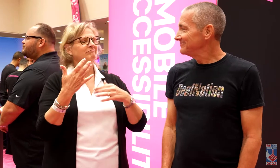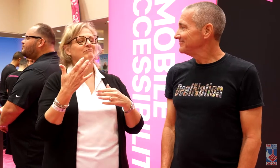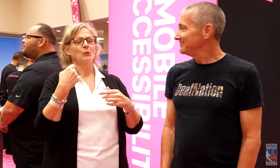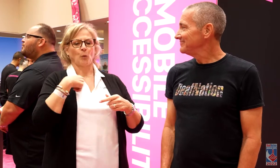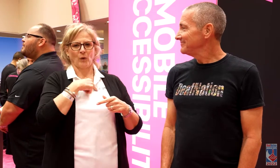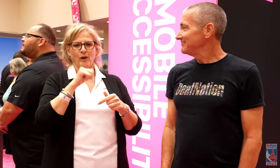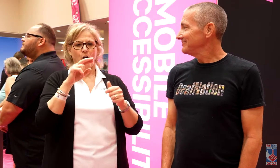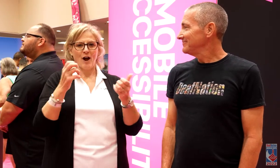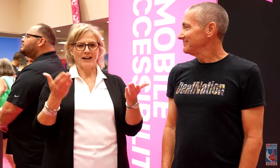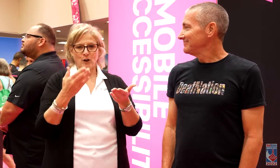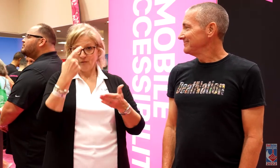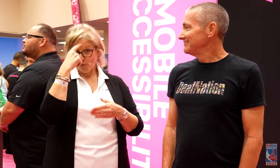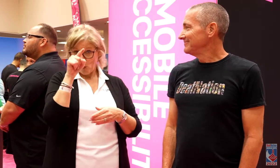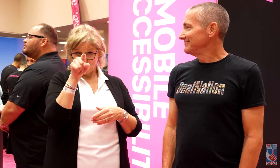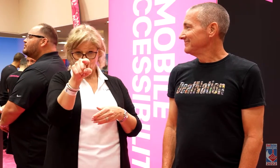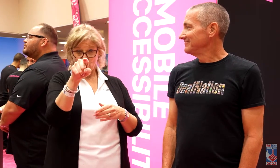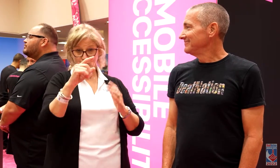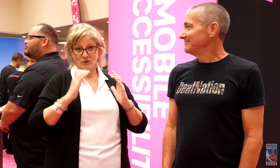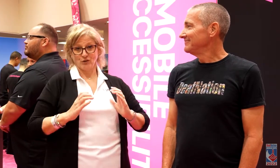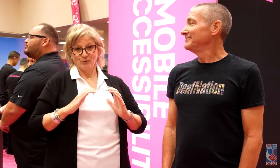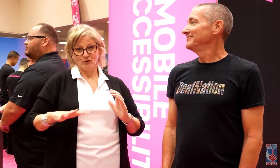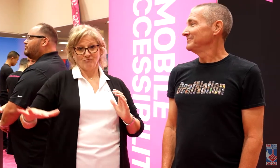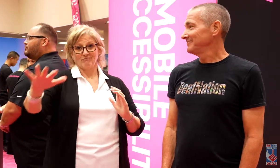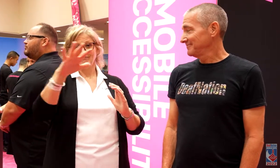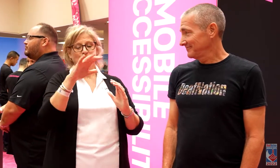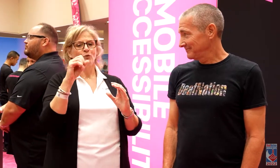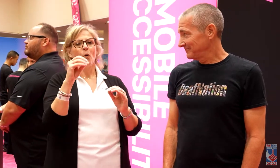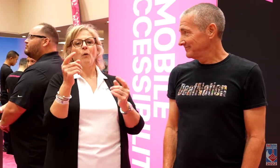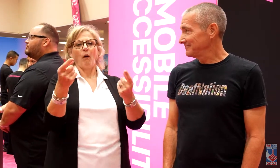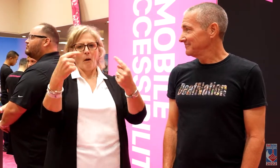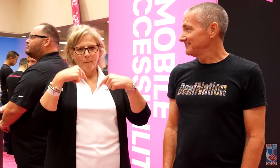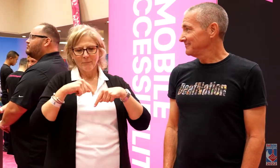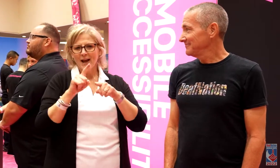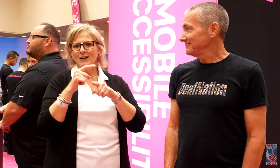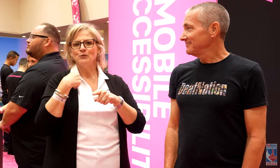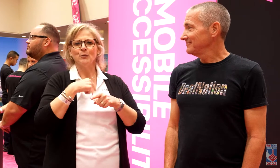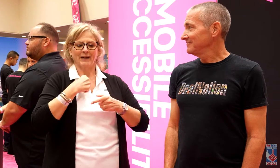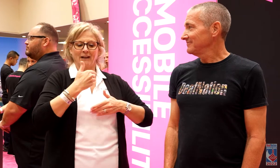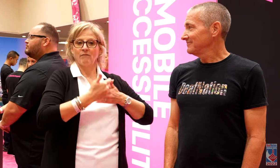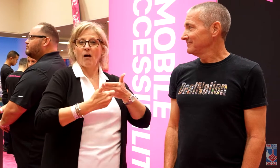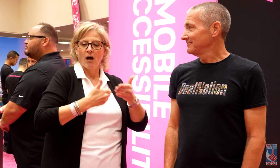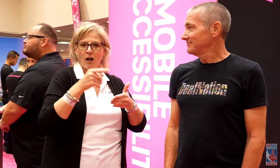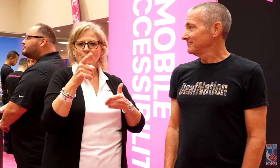We are here for you, the customers, all over the world. So come see us and as we evolve,